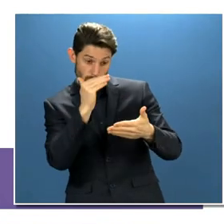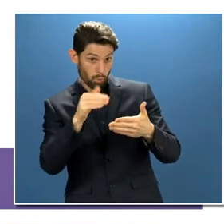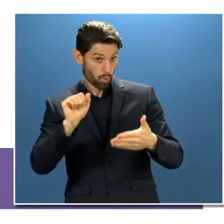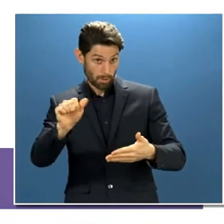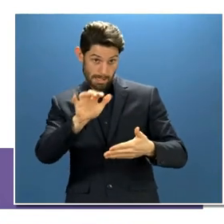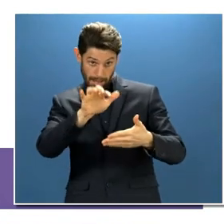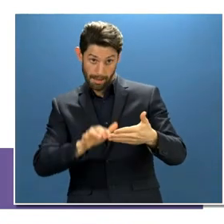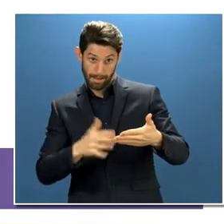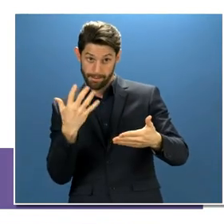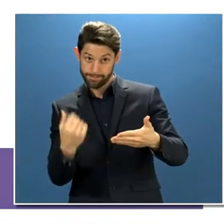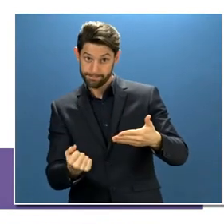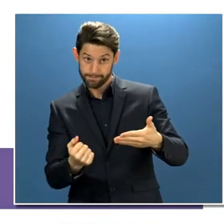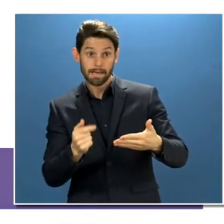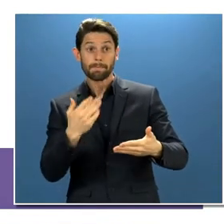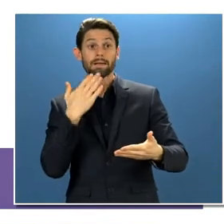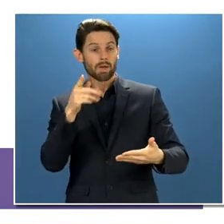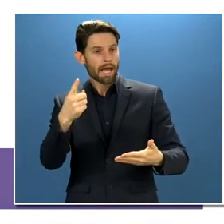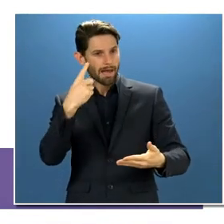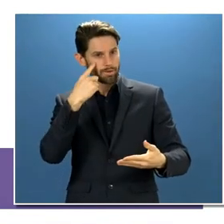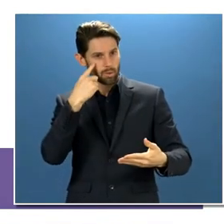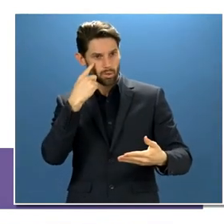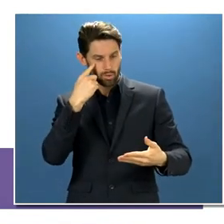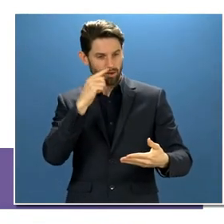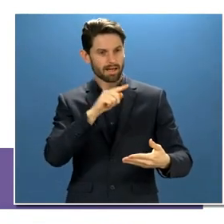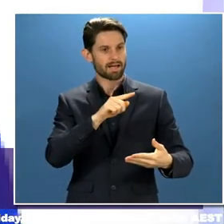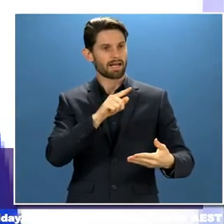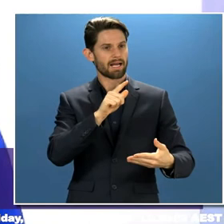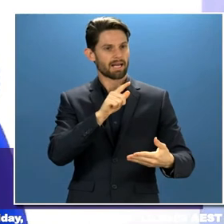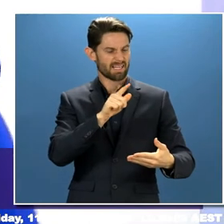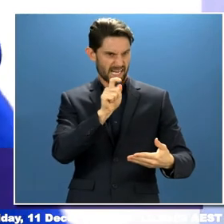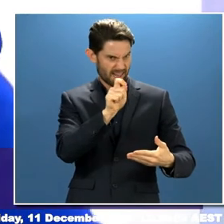If you turn to the last page and the second-last page,